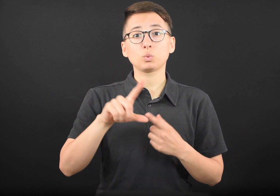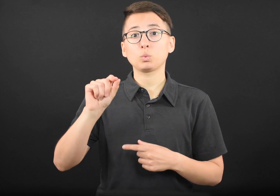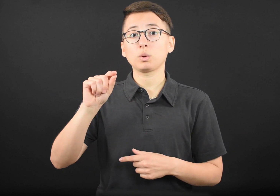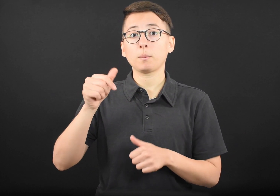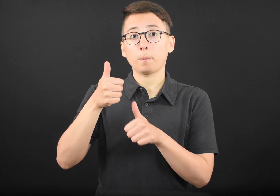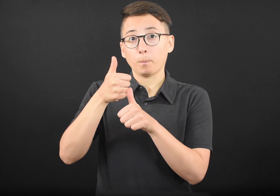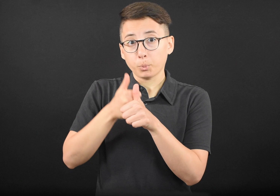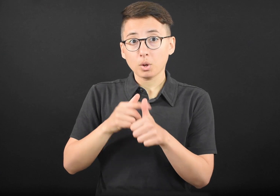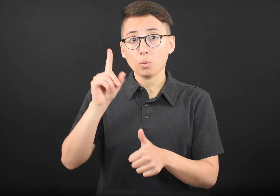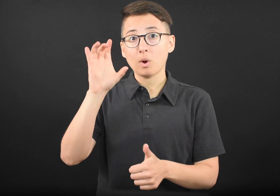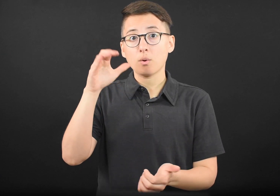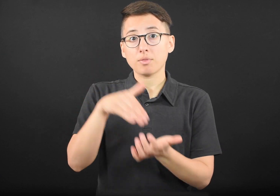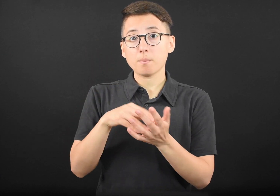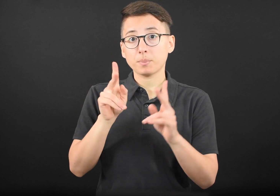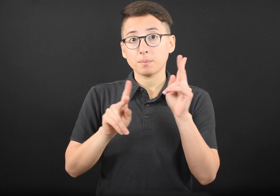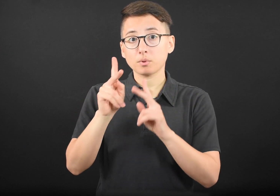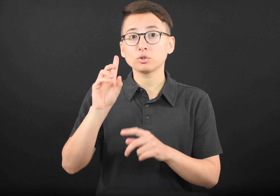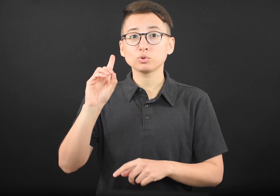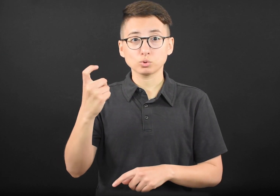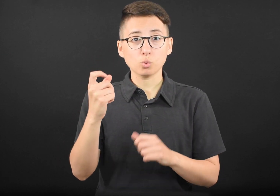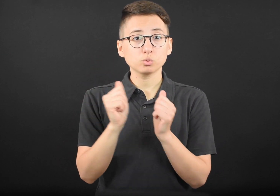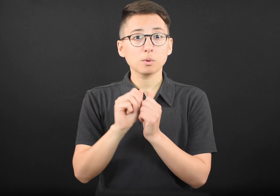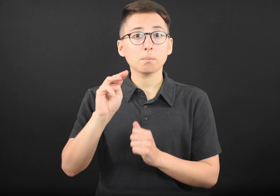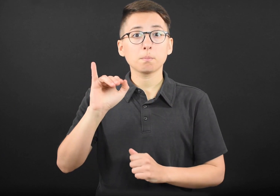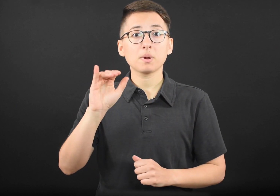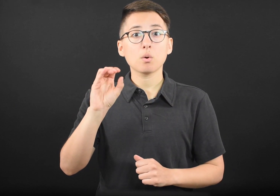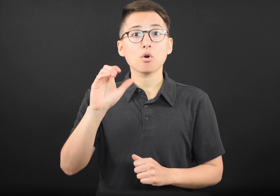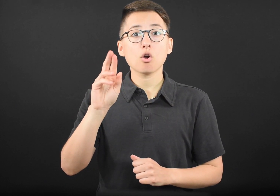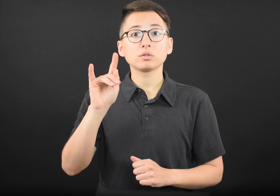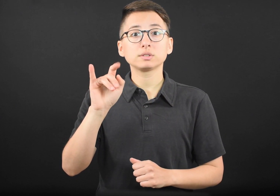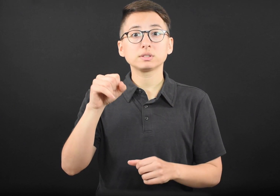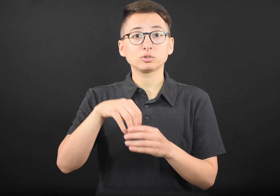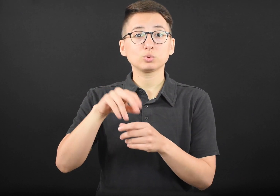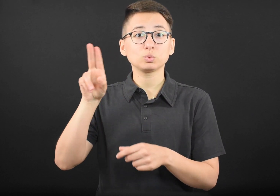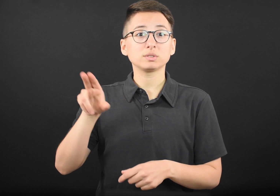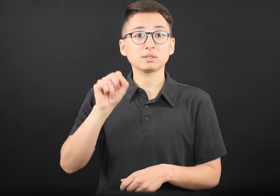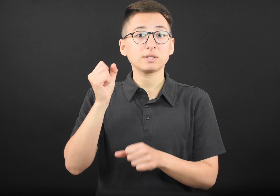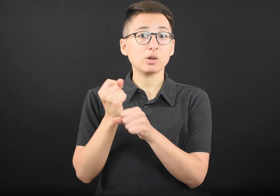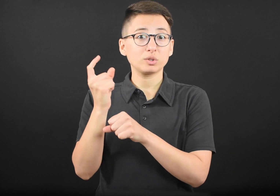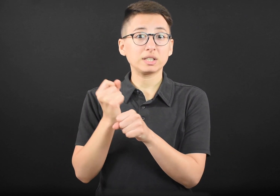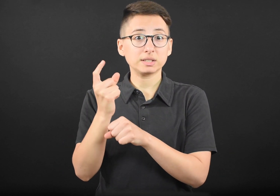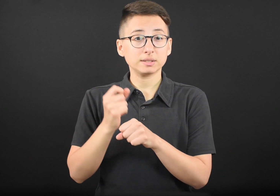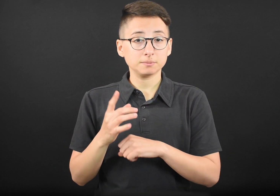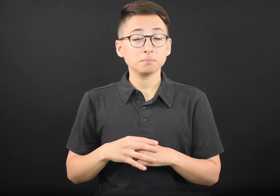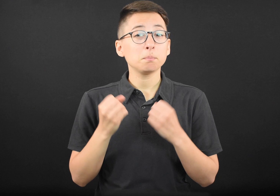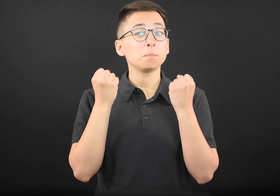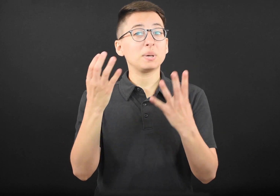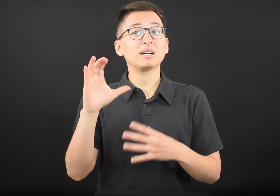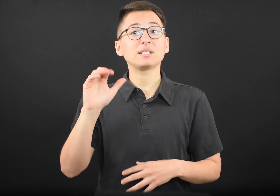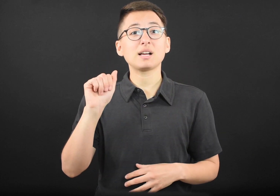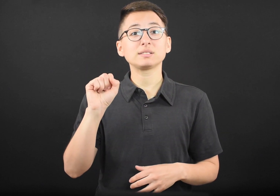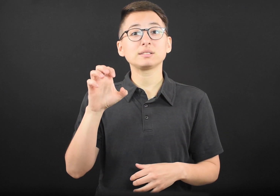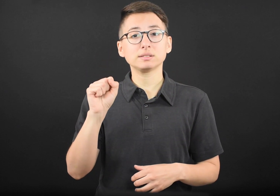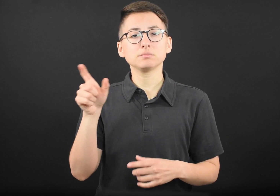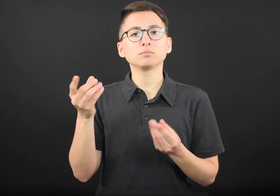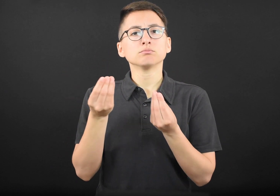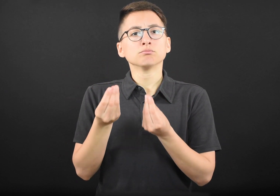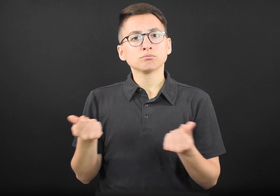Approximately 10 to 20 per 100,000 people are diagnosed with myocarditis in the U.S. annually,